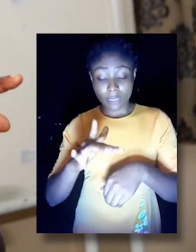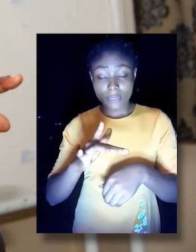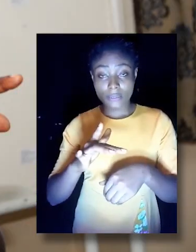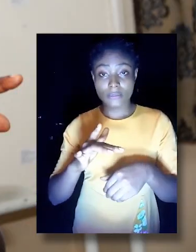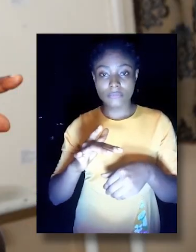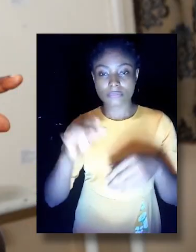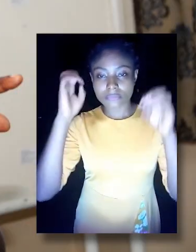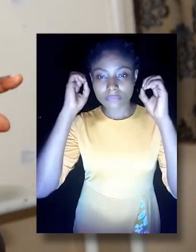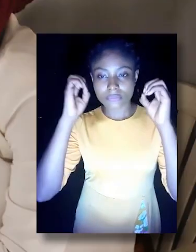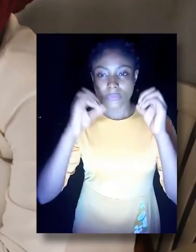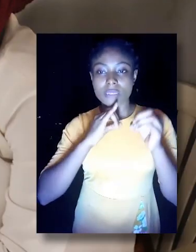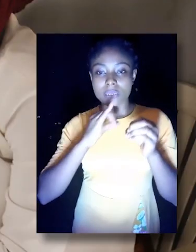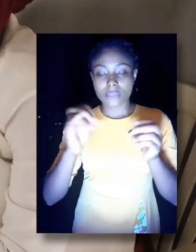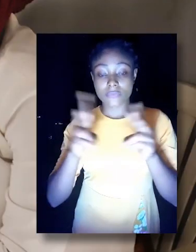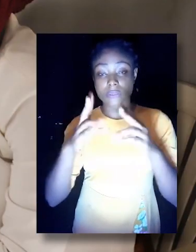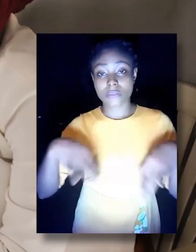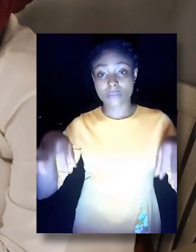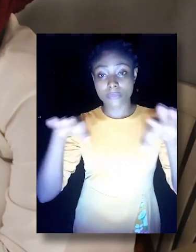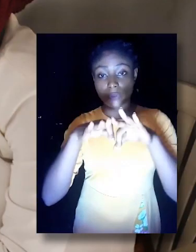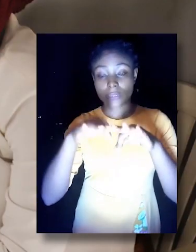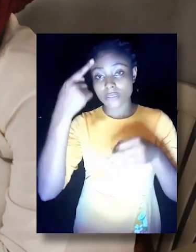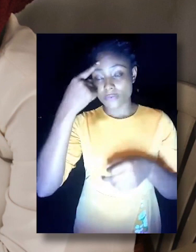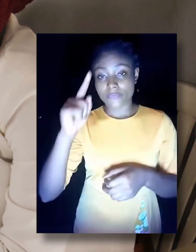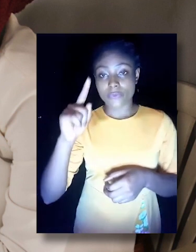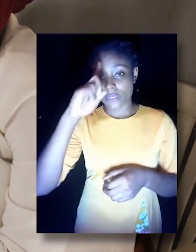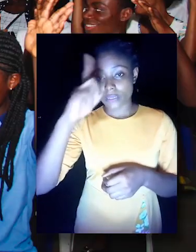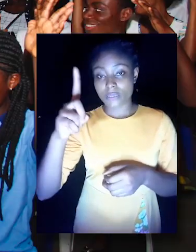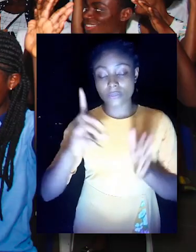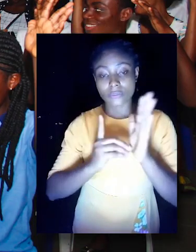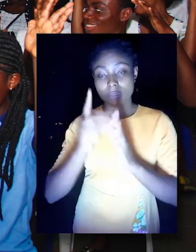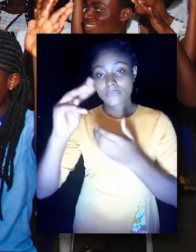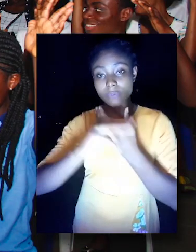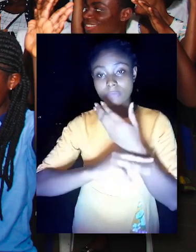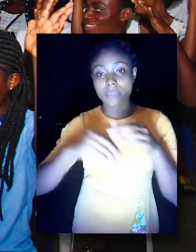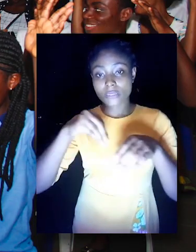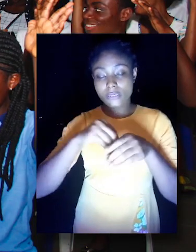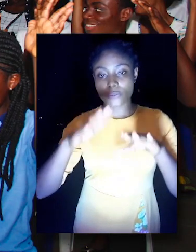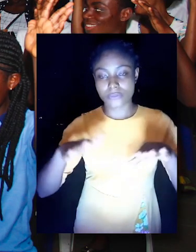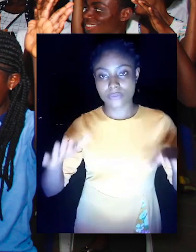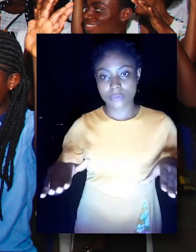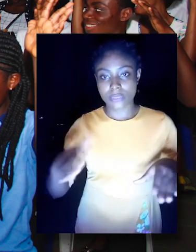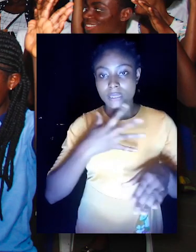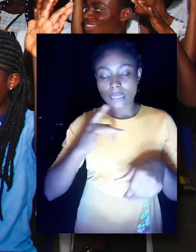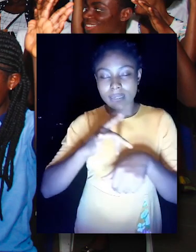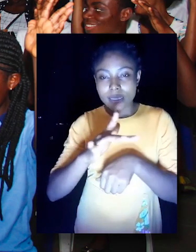Early literacy is the panacea for intellectual development in children and early literacy